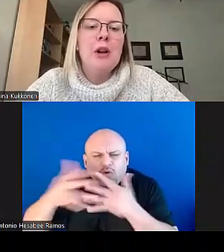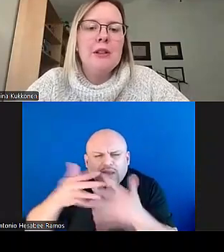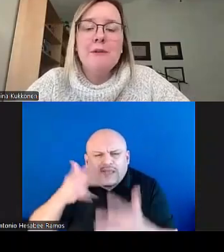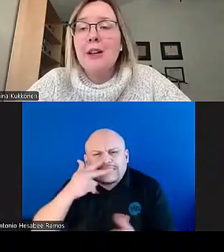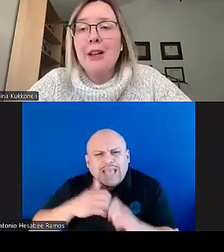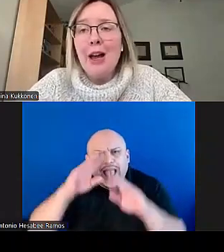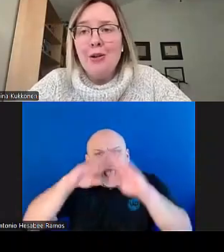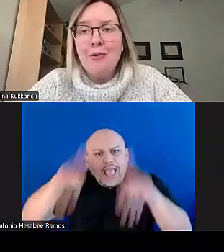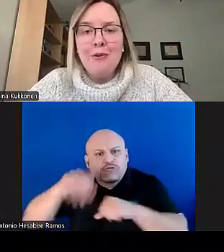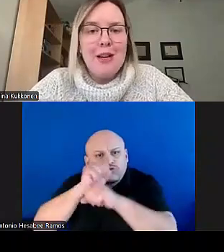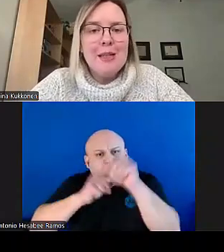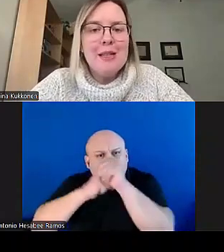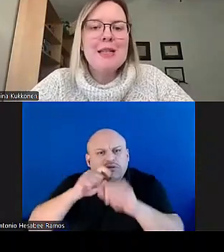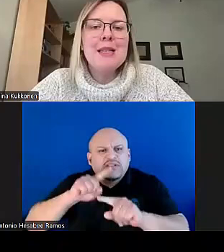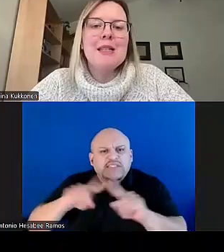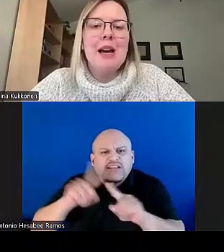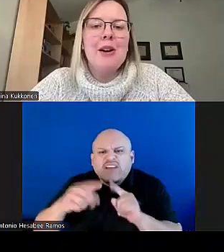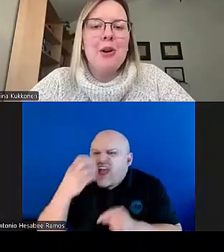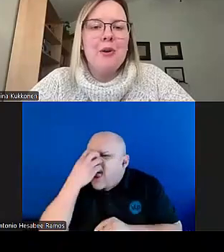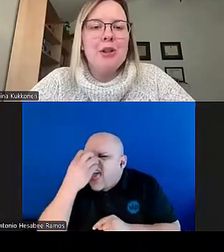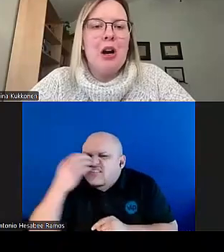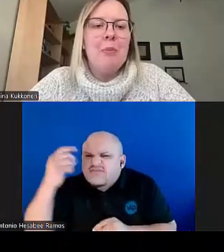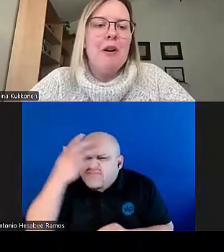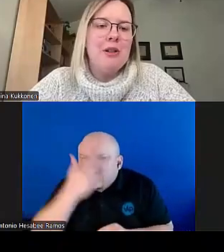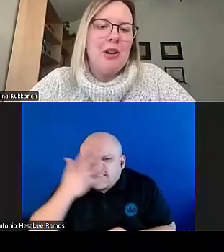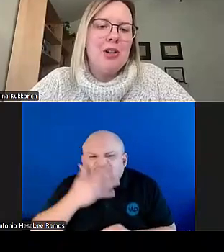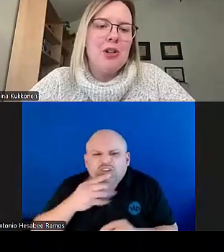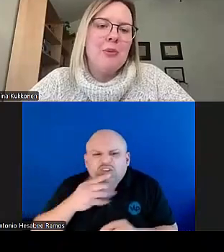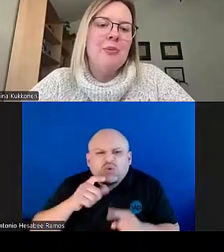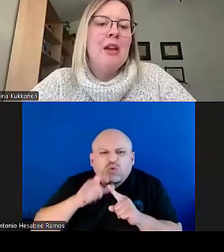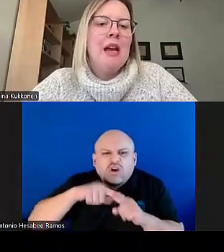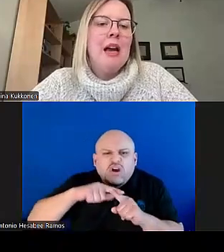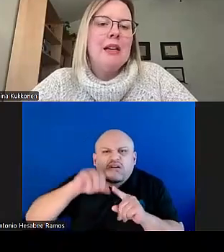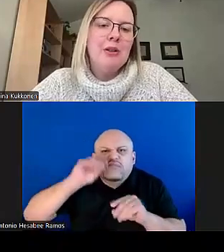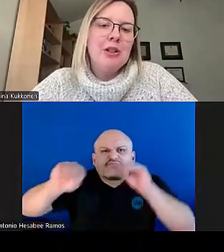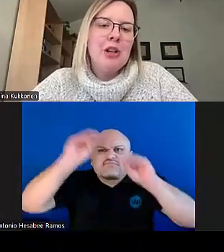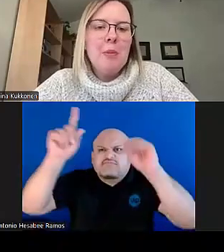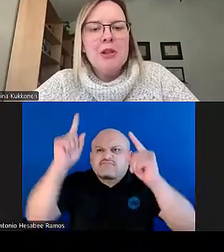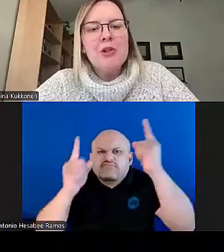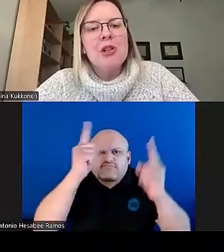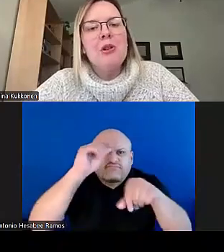with different clown faces scattered over top of the structure and near the top of the structure,